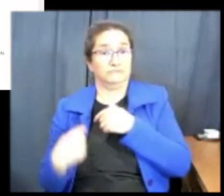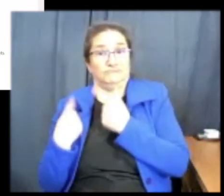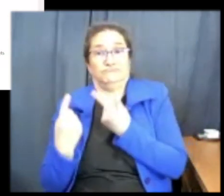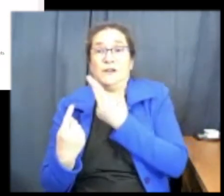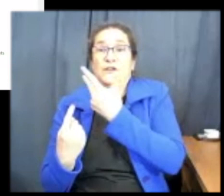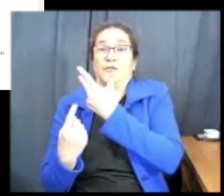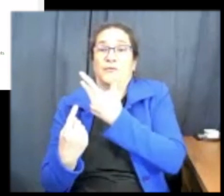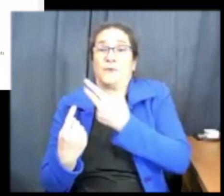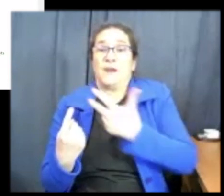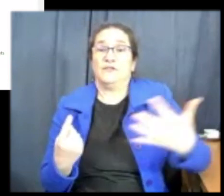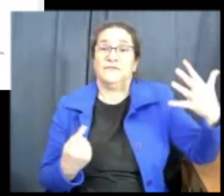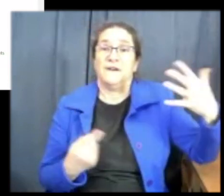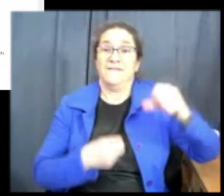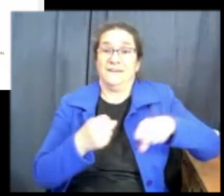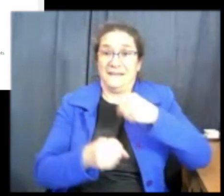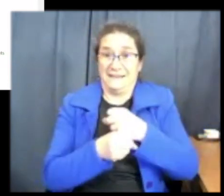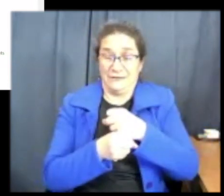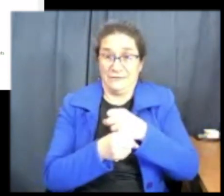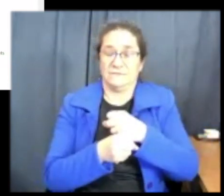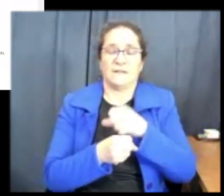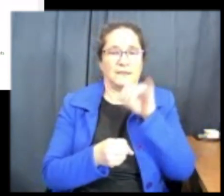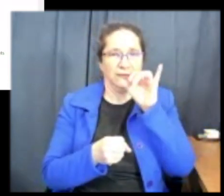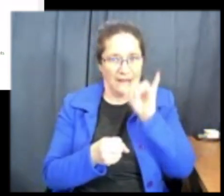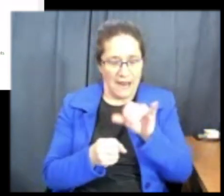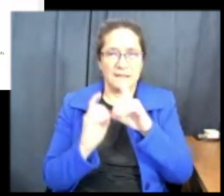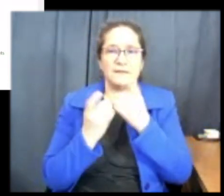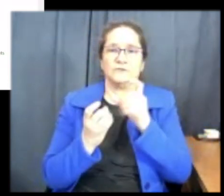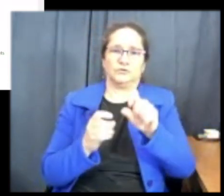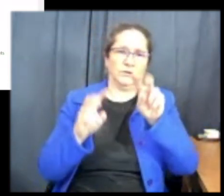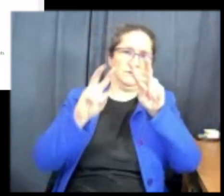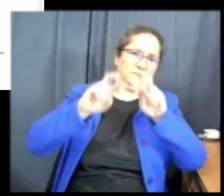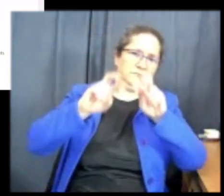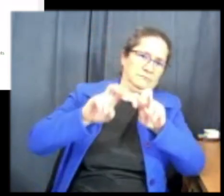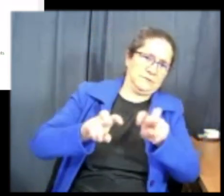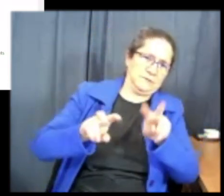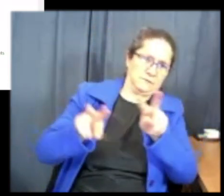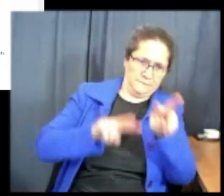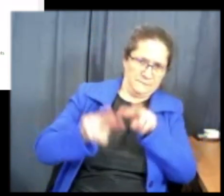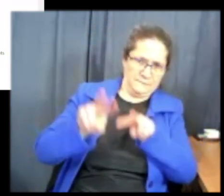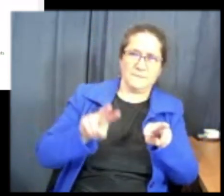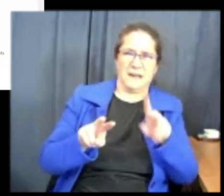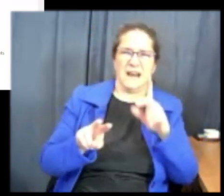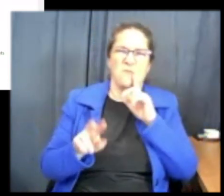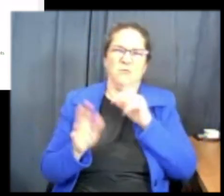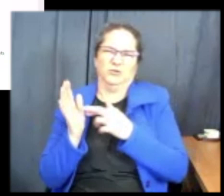is what your district really wants to look at and begin analyzing with the templates that I'm going to show you in a moment.